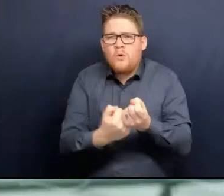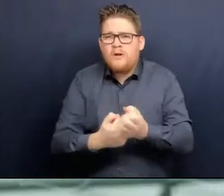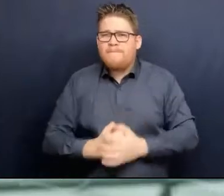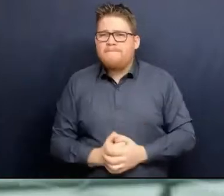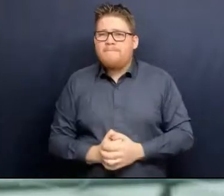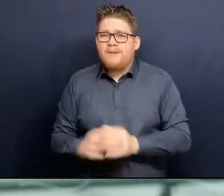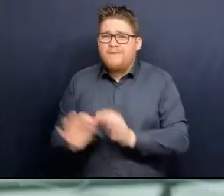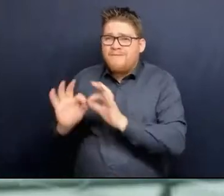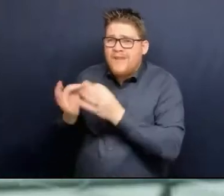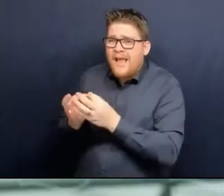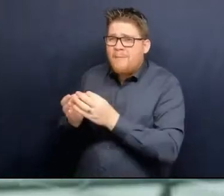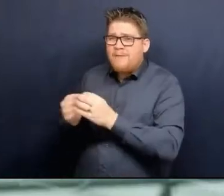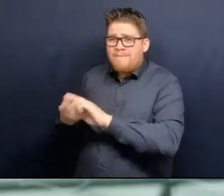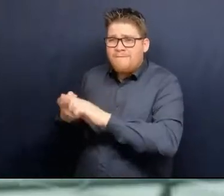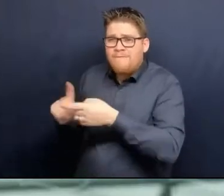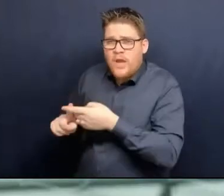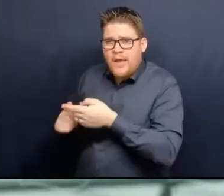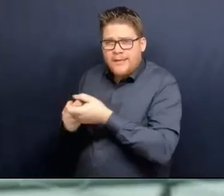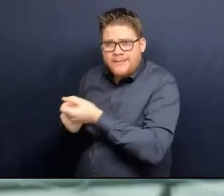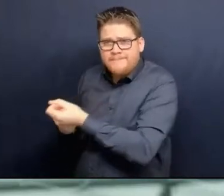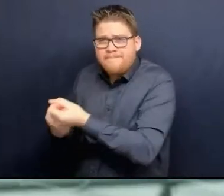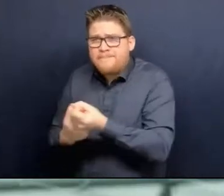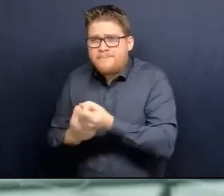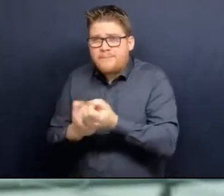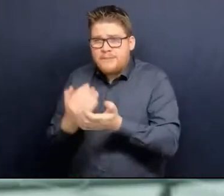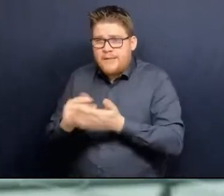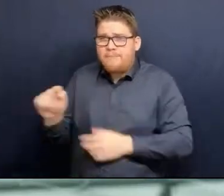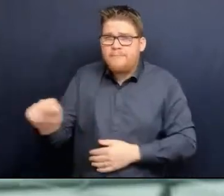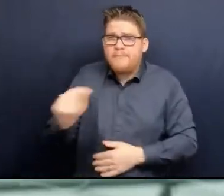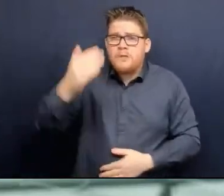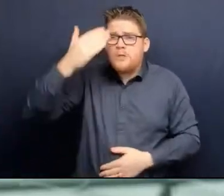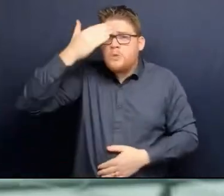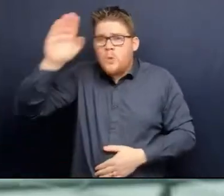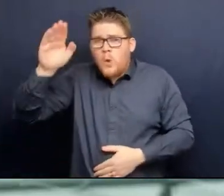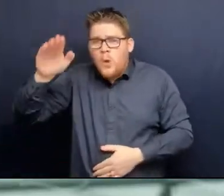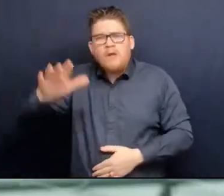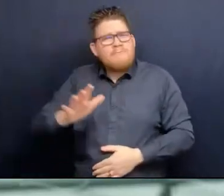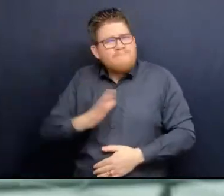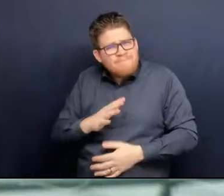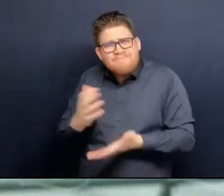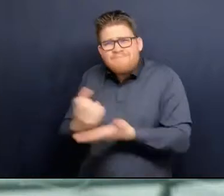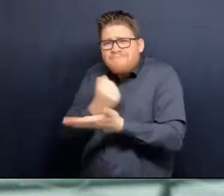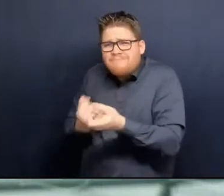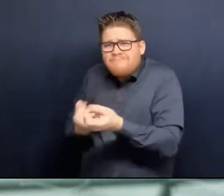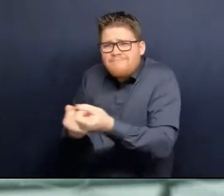those we love and for those we don't know. It is important for